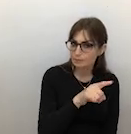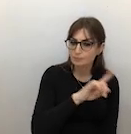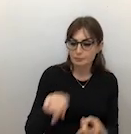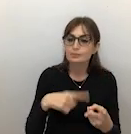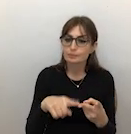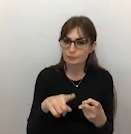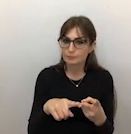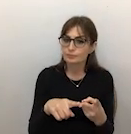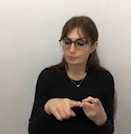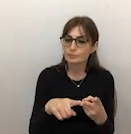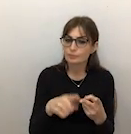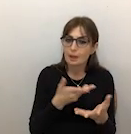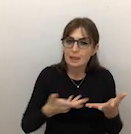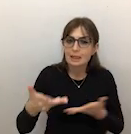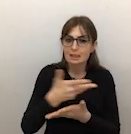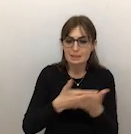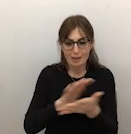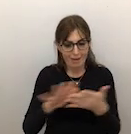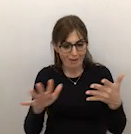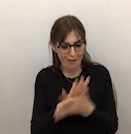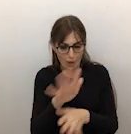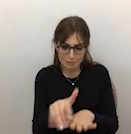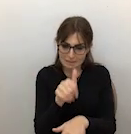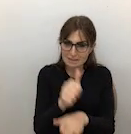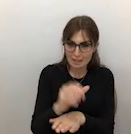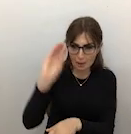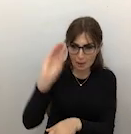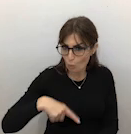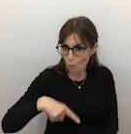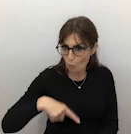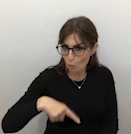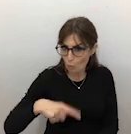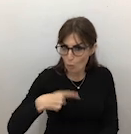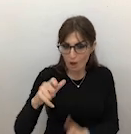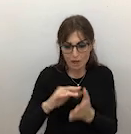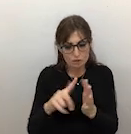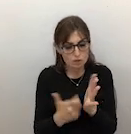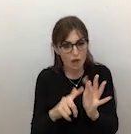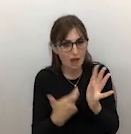Second, we'll discuss the composition of the committee, the purpose of the committee charter,